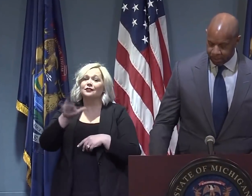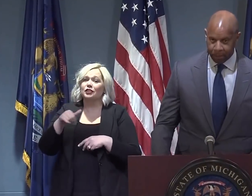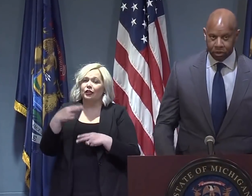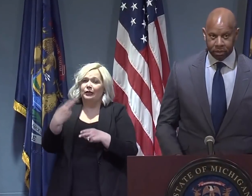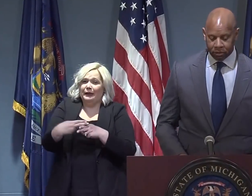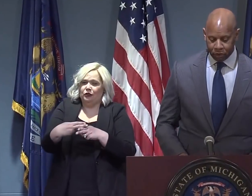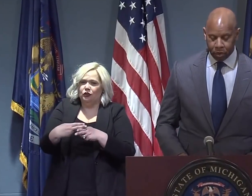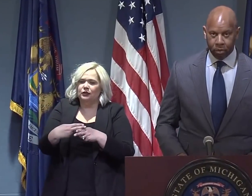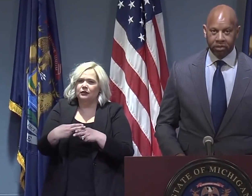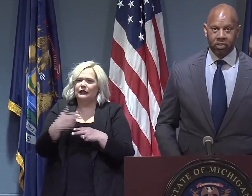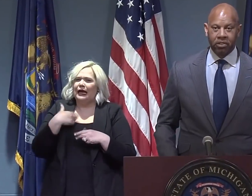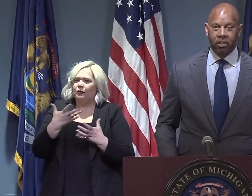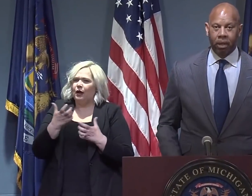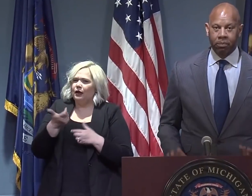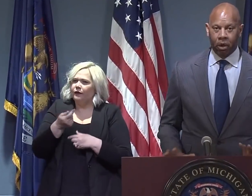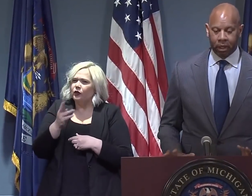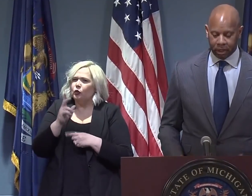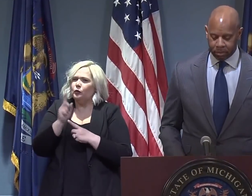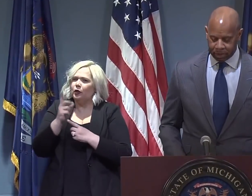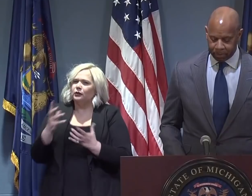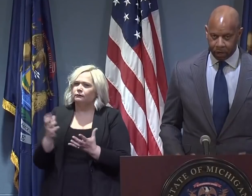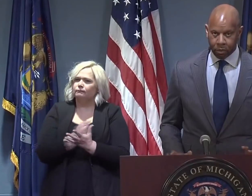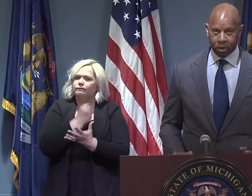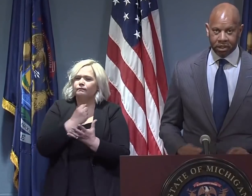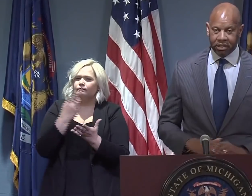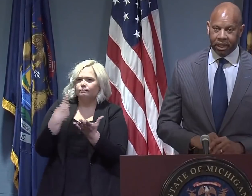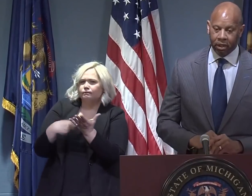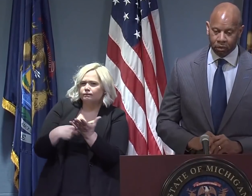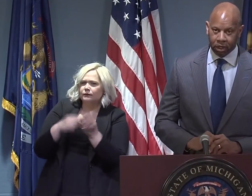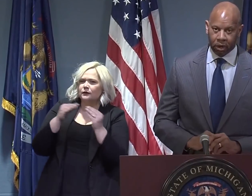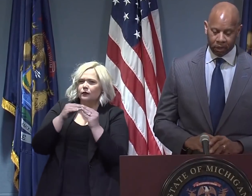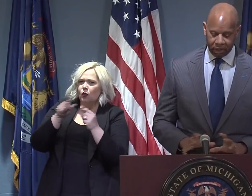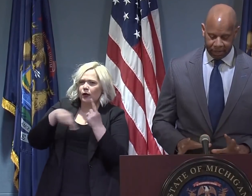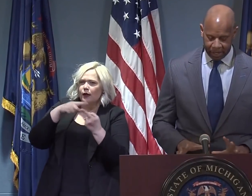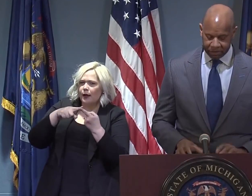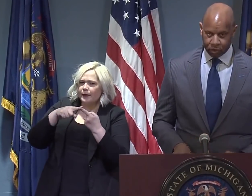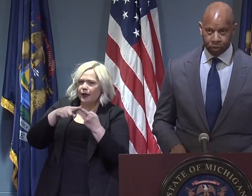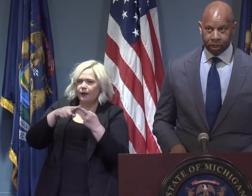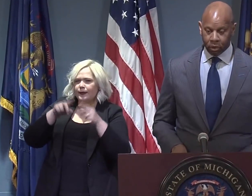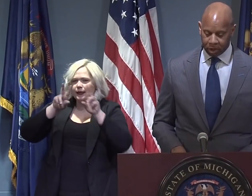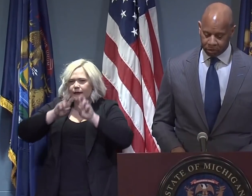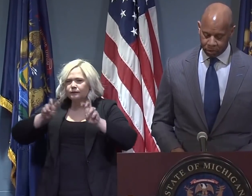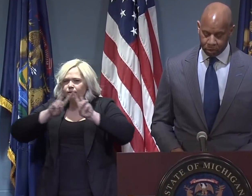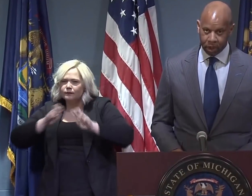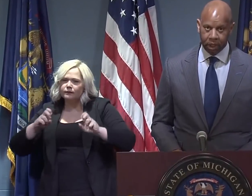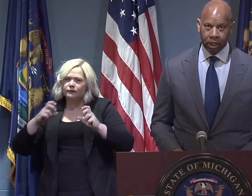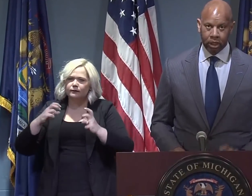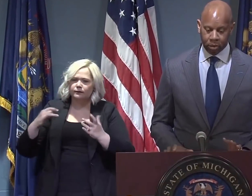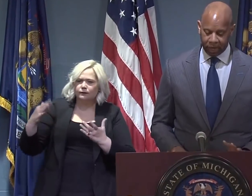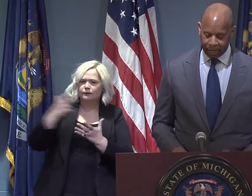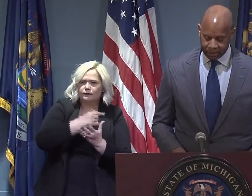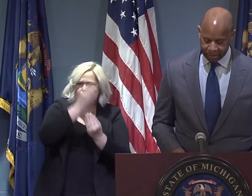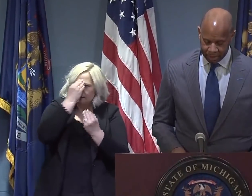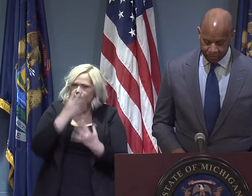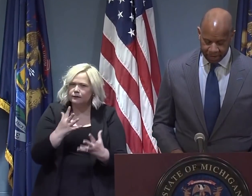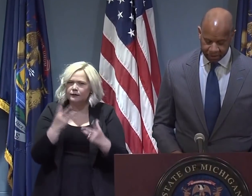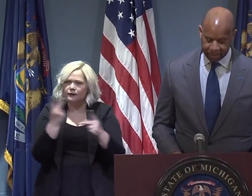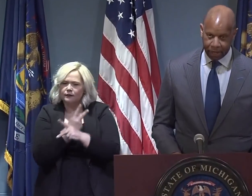THANK YOU, JERRY. THANK YOU, GOVERNOR. AS JERRY INDICATED I WANT TO SPEND A FEW MOMENT THE TALKING